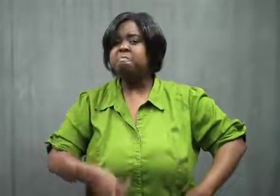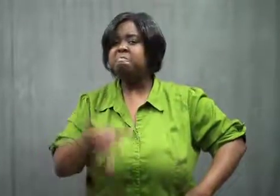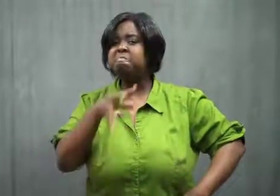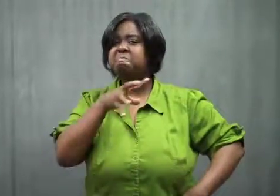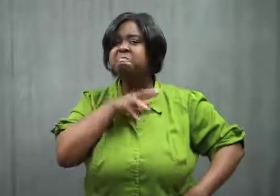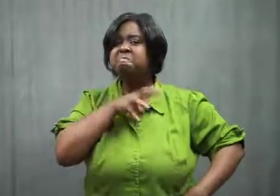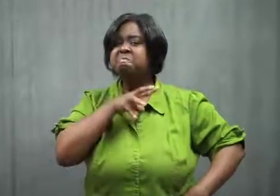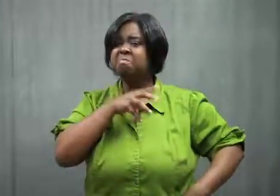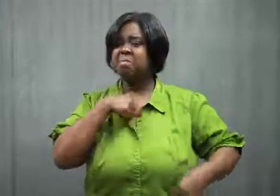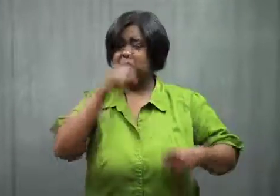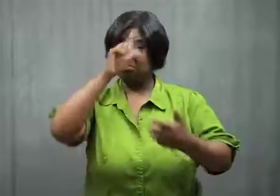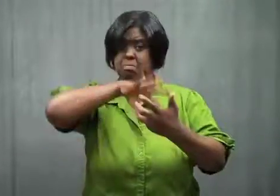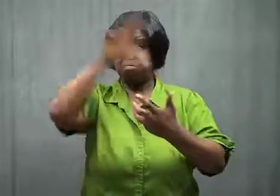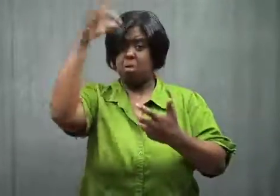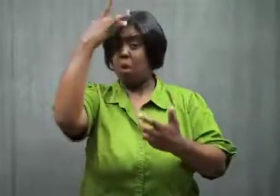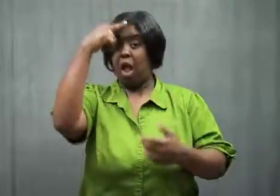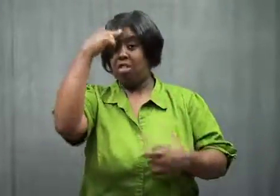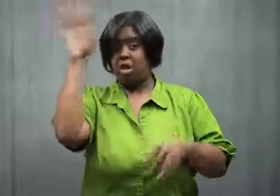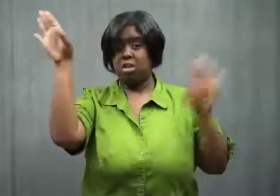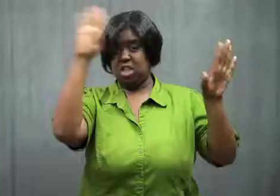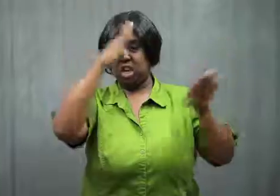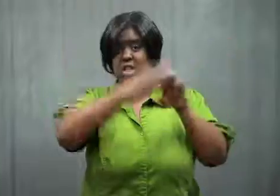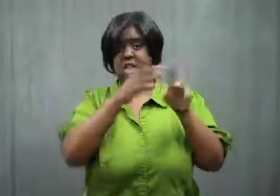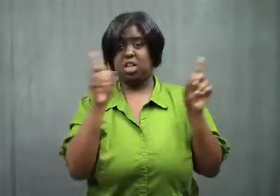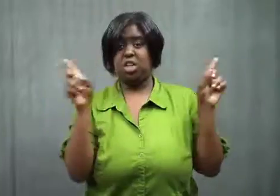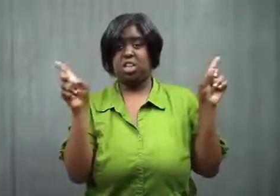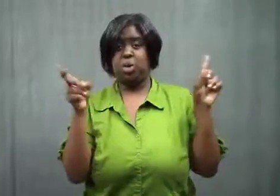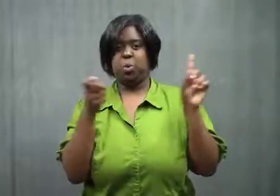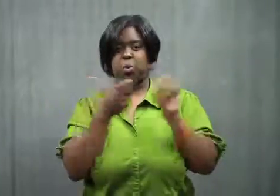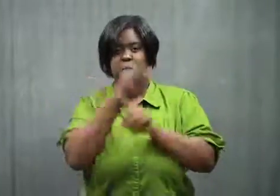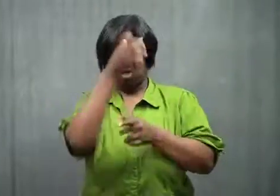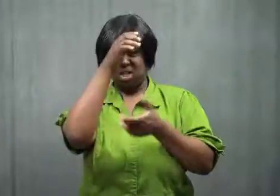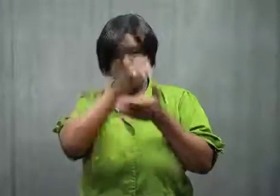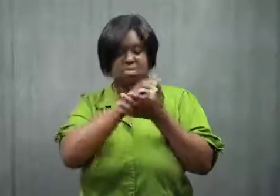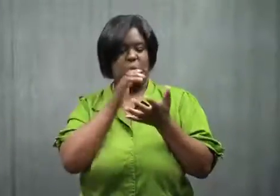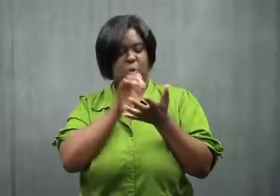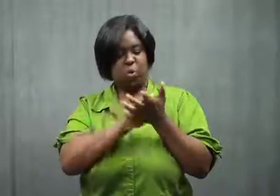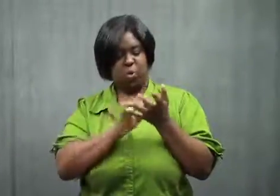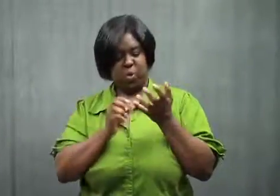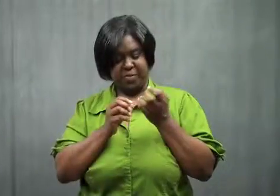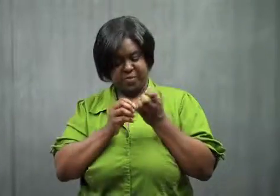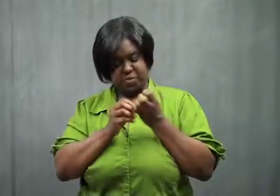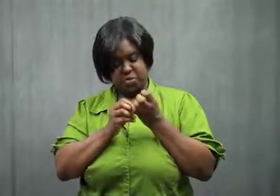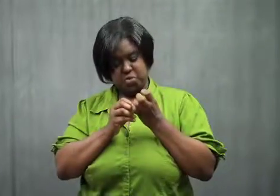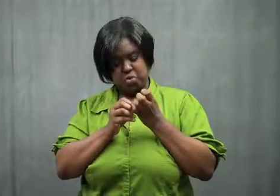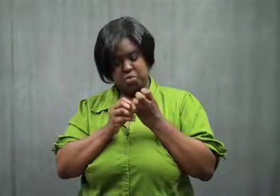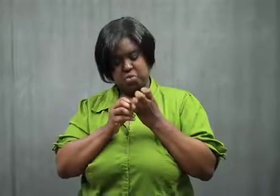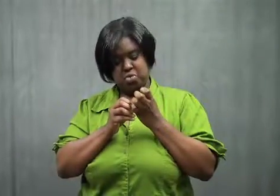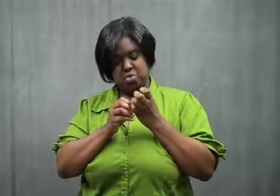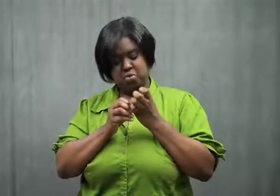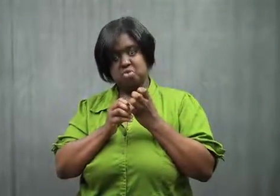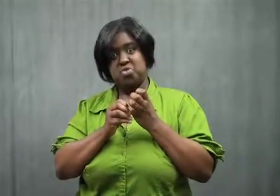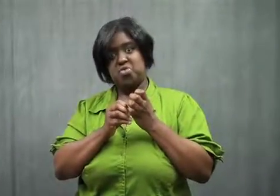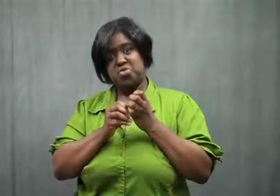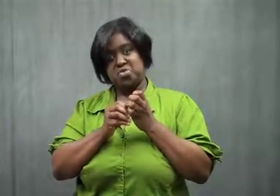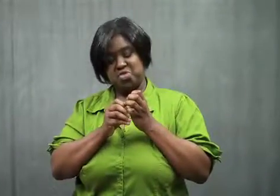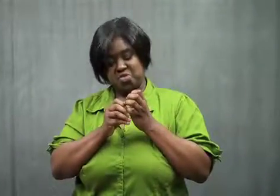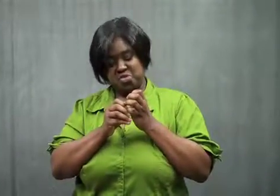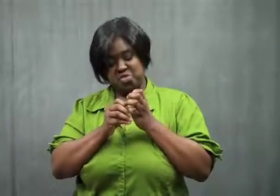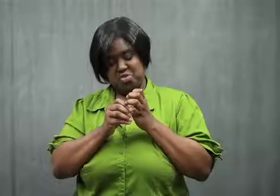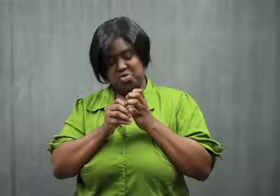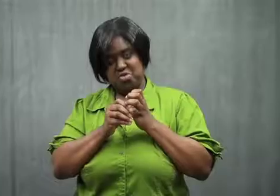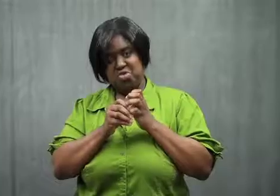She said, "Fine." I was confused. I thought the guy was her son.